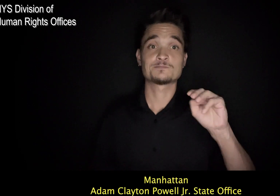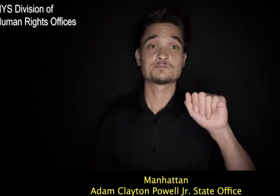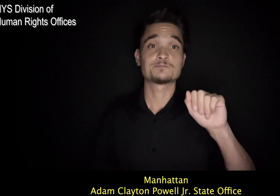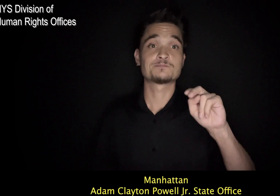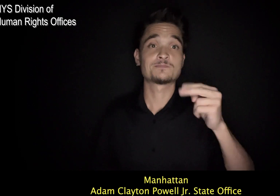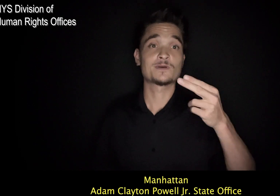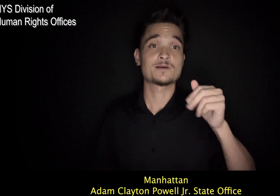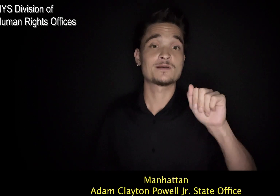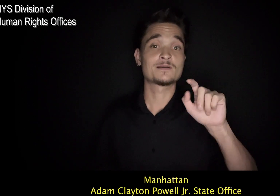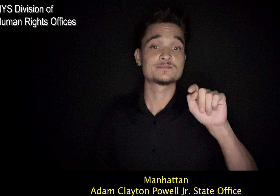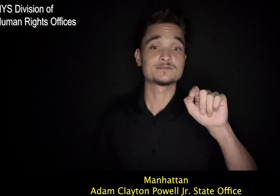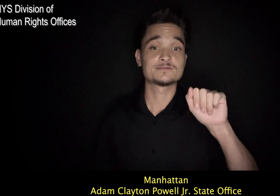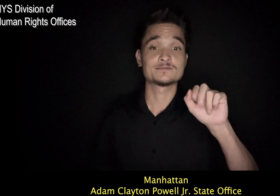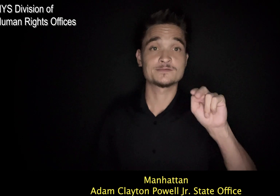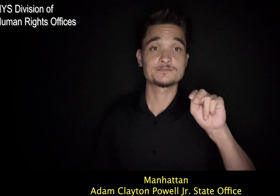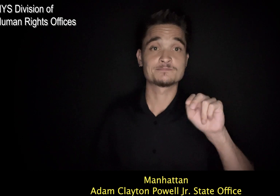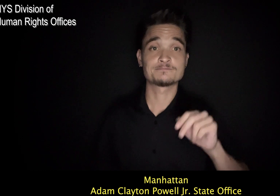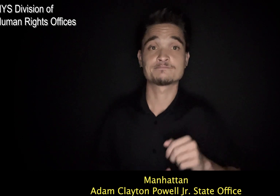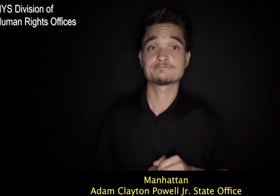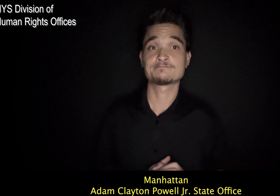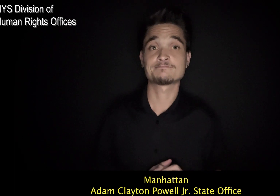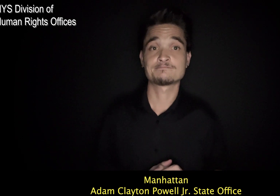Manhattan Adam Clayton Powell Jr. State Office